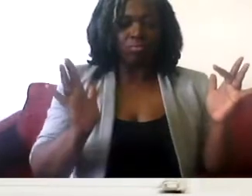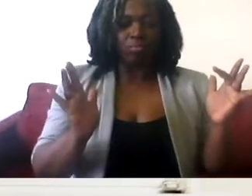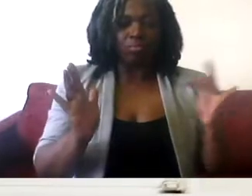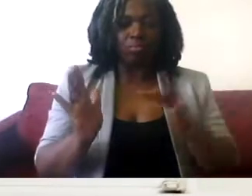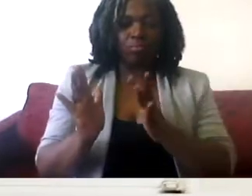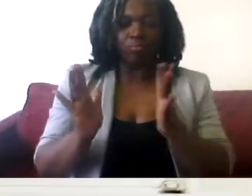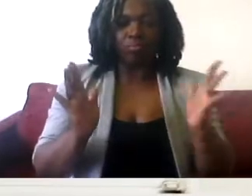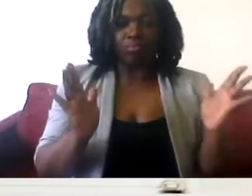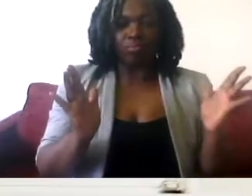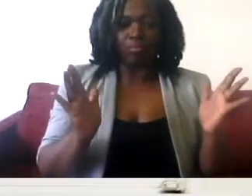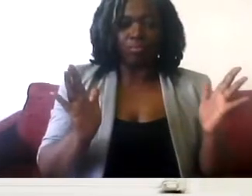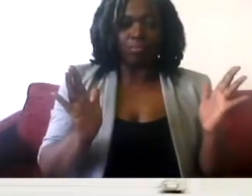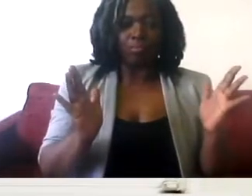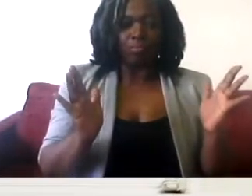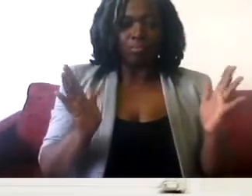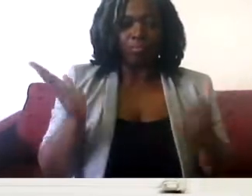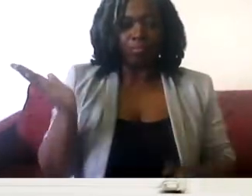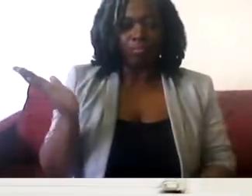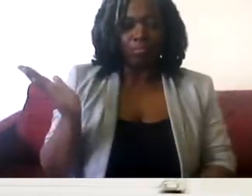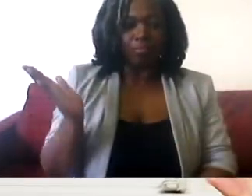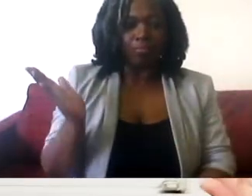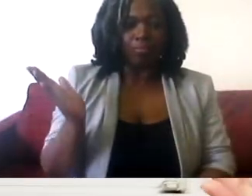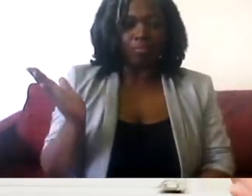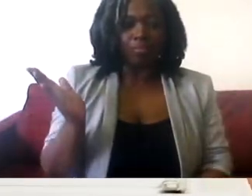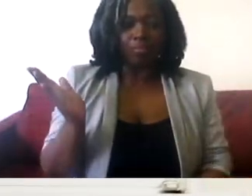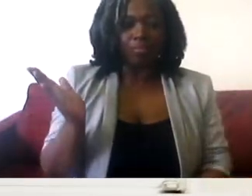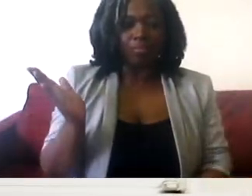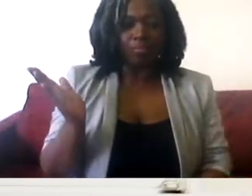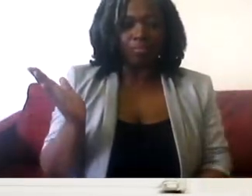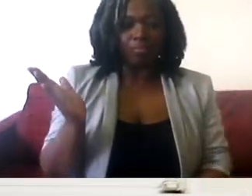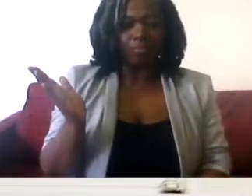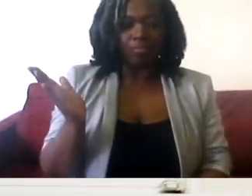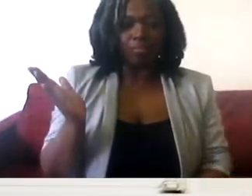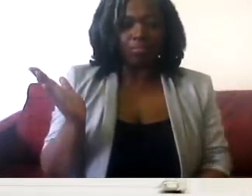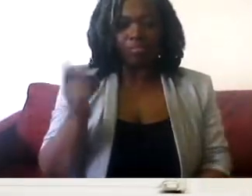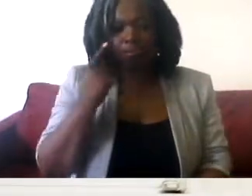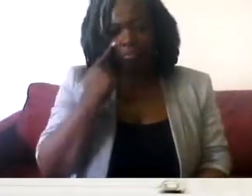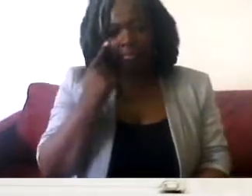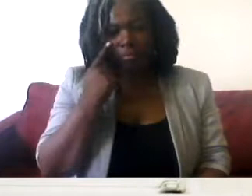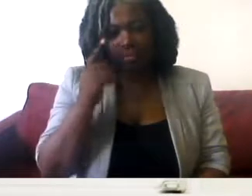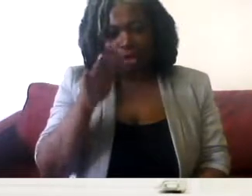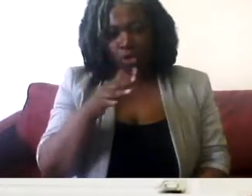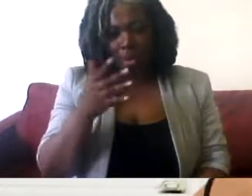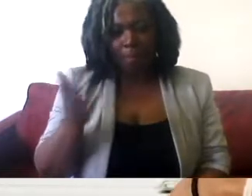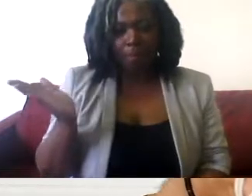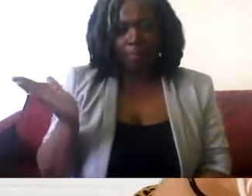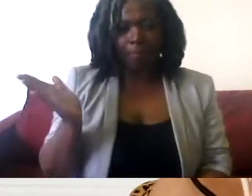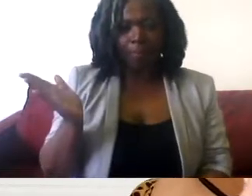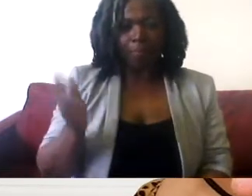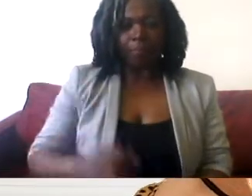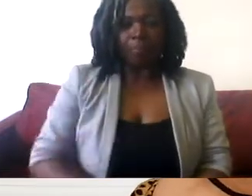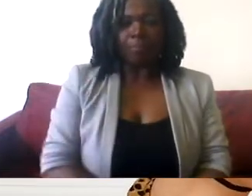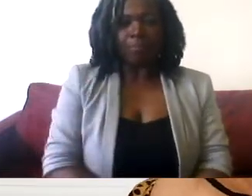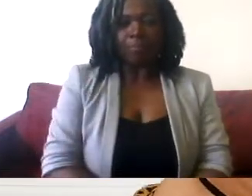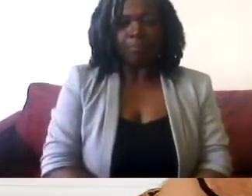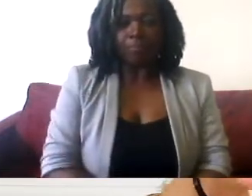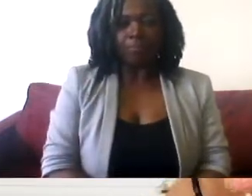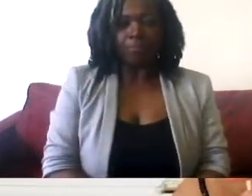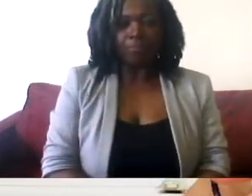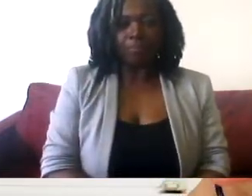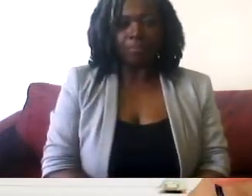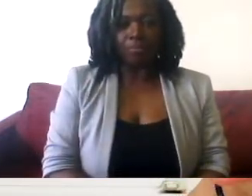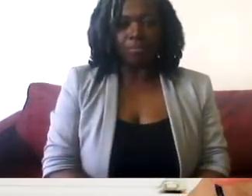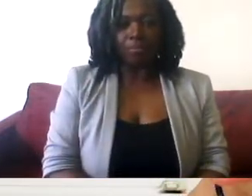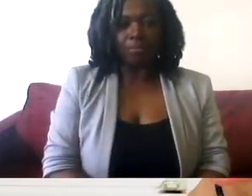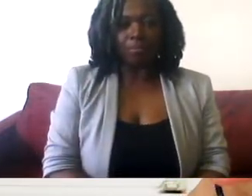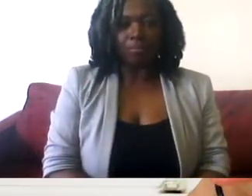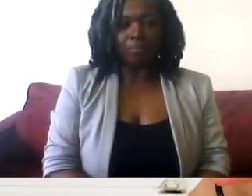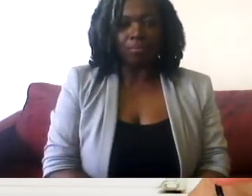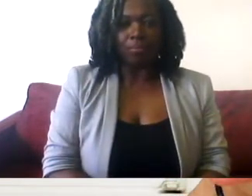opposite hand: like this. You should then